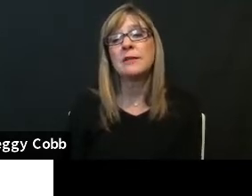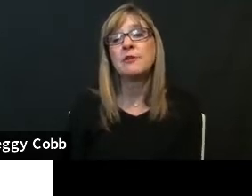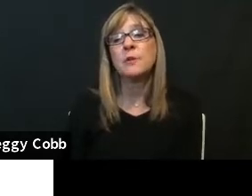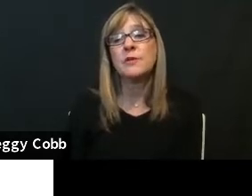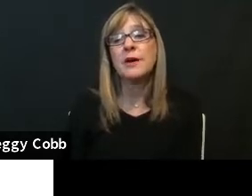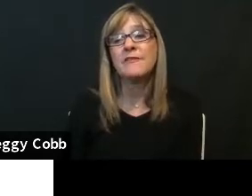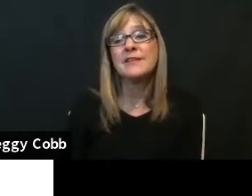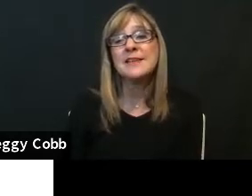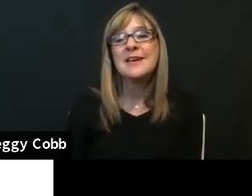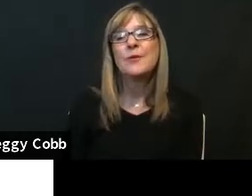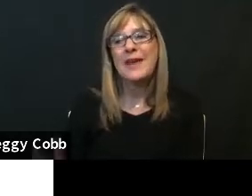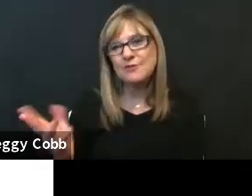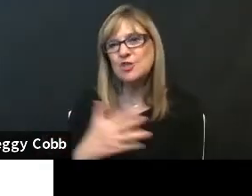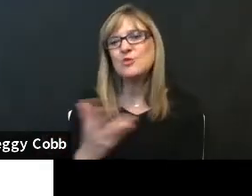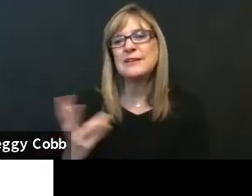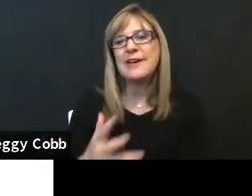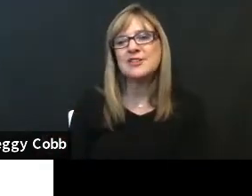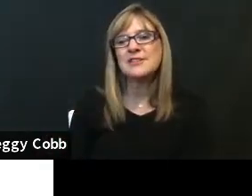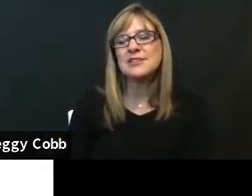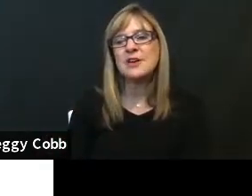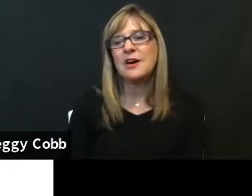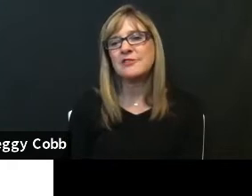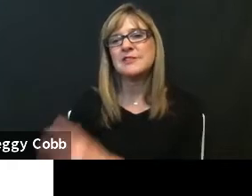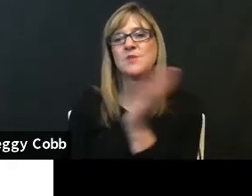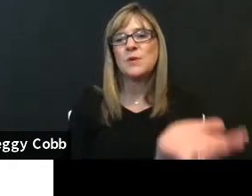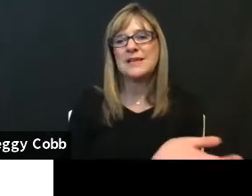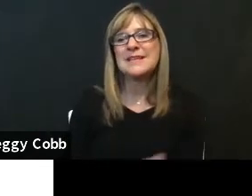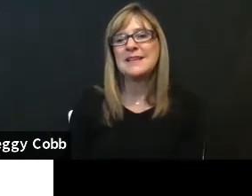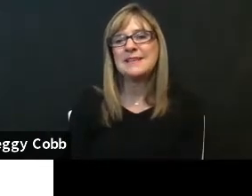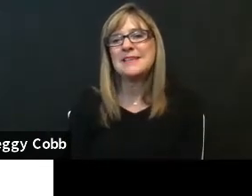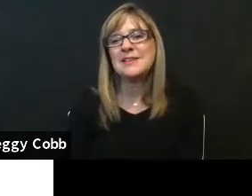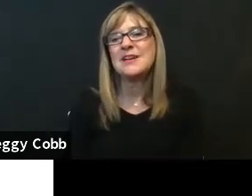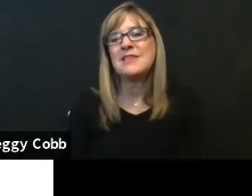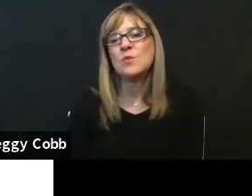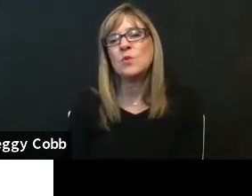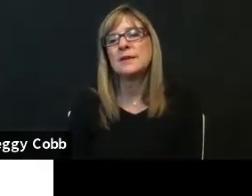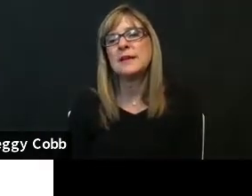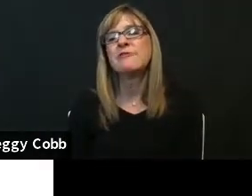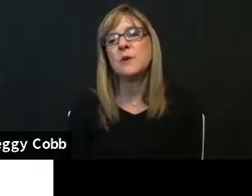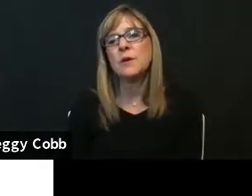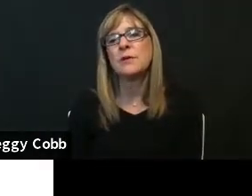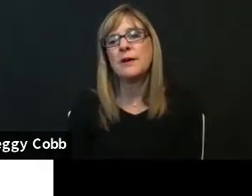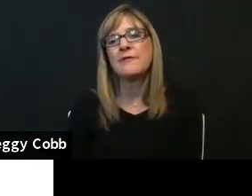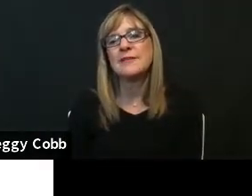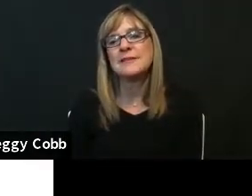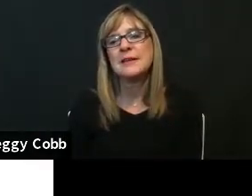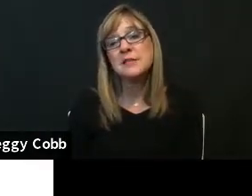in the Fort Worth office. We have two Deaf Action Center offices, one in Dallas here and then one in Fort Worth office